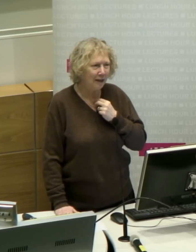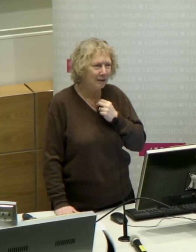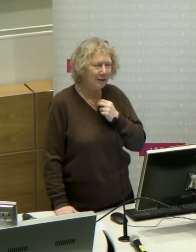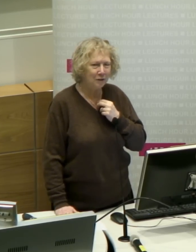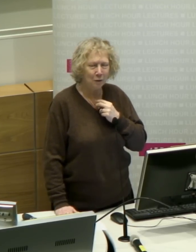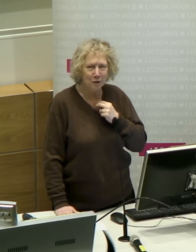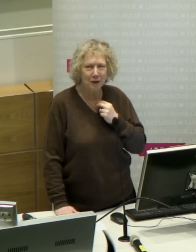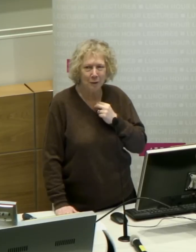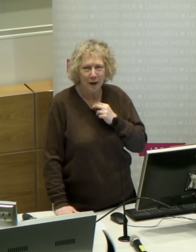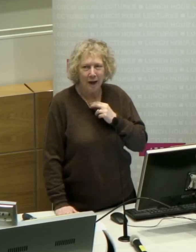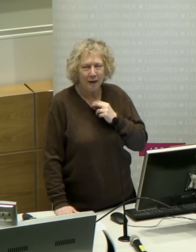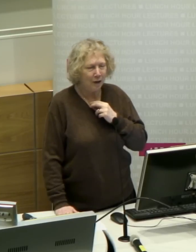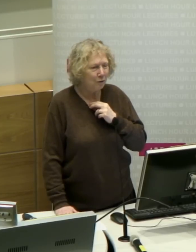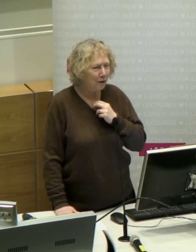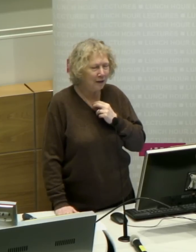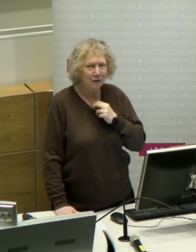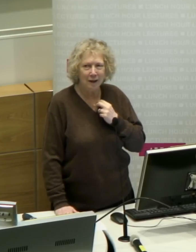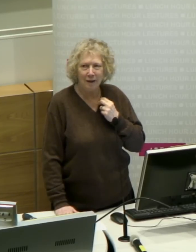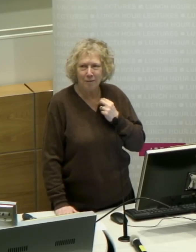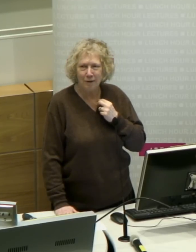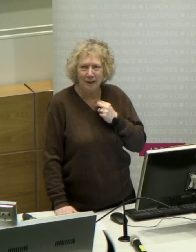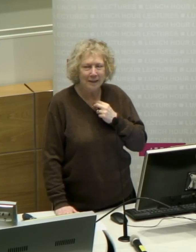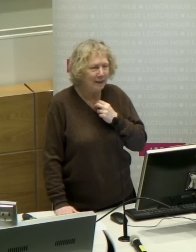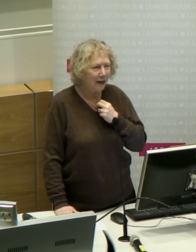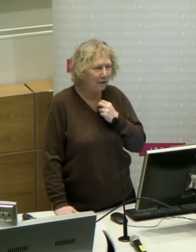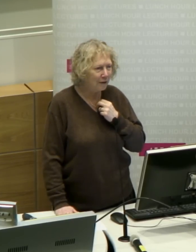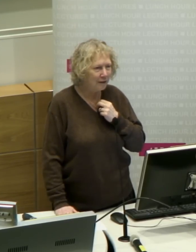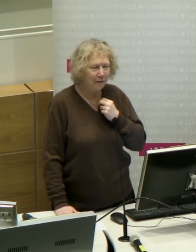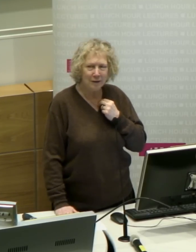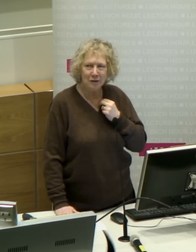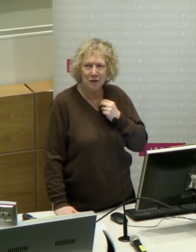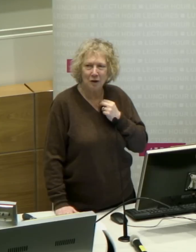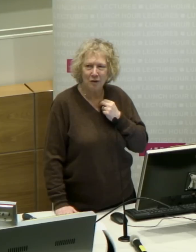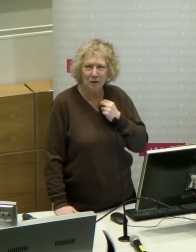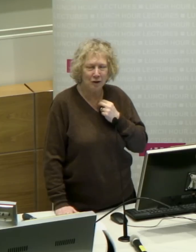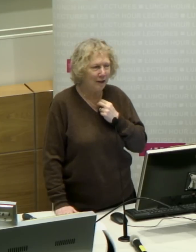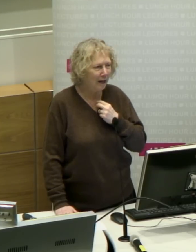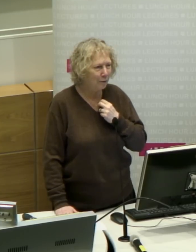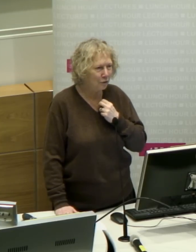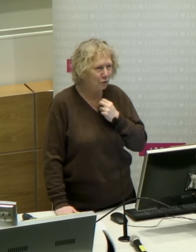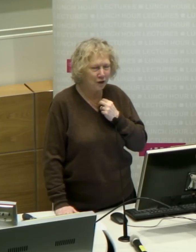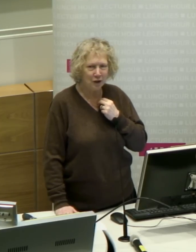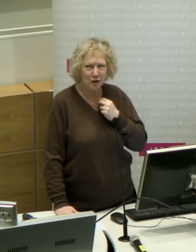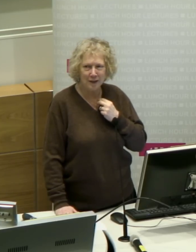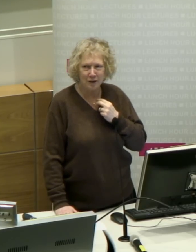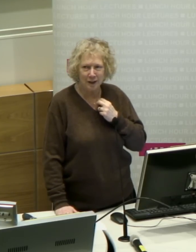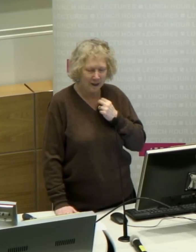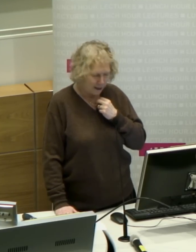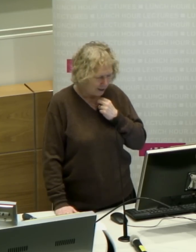and is also a co-director of DCAL, the Deafness, Cognition and Language Research Centre